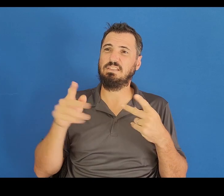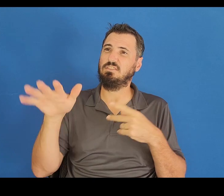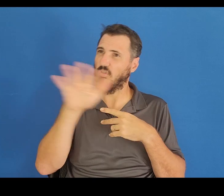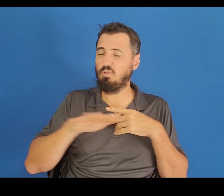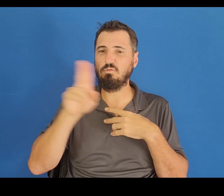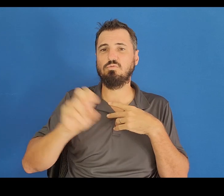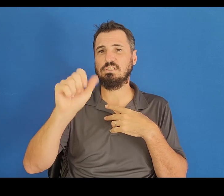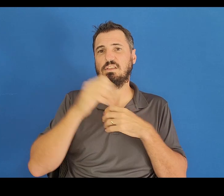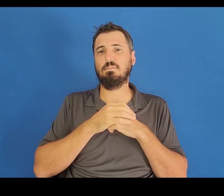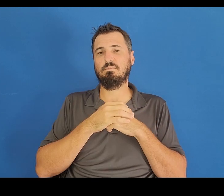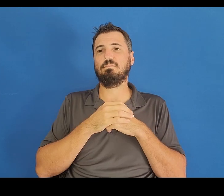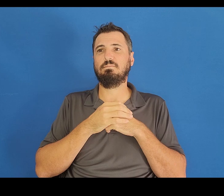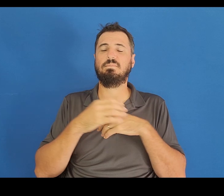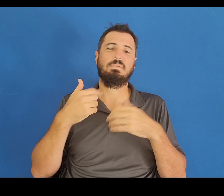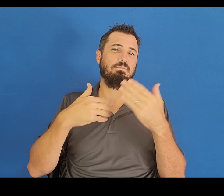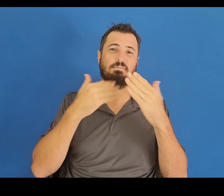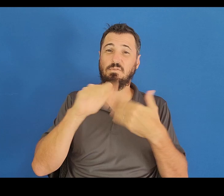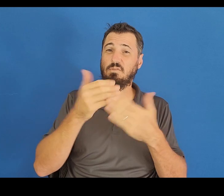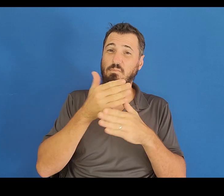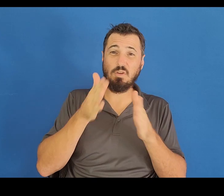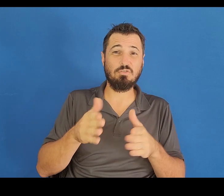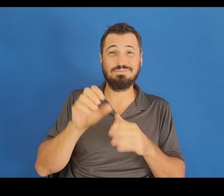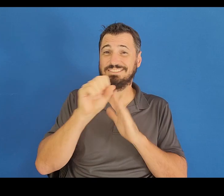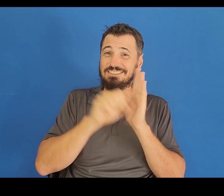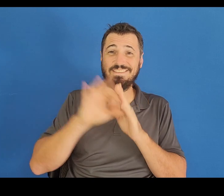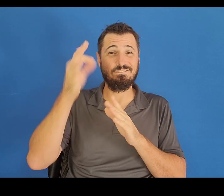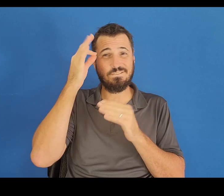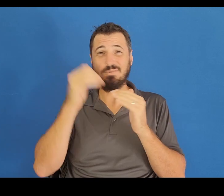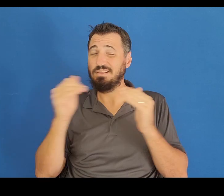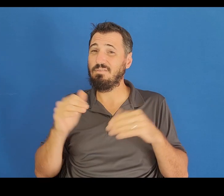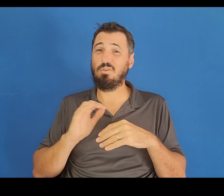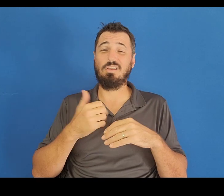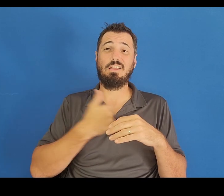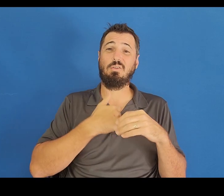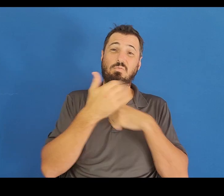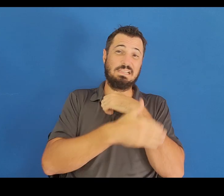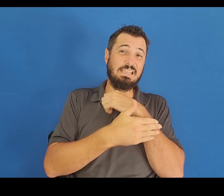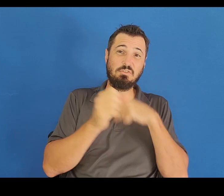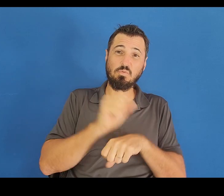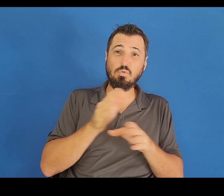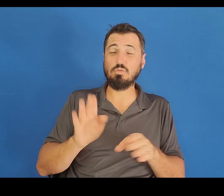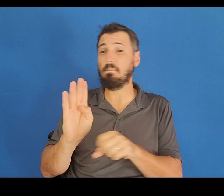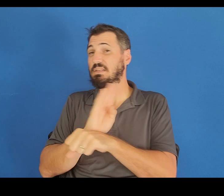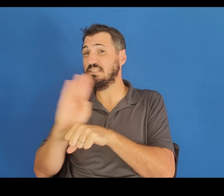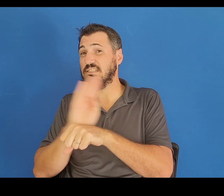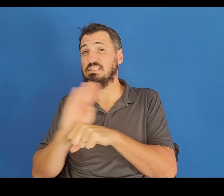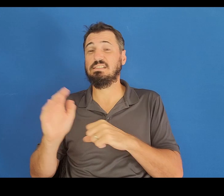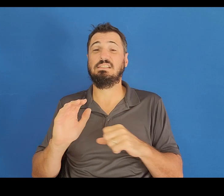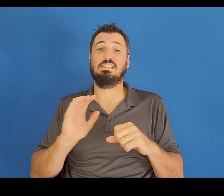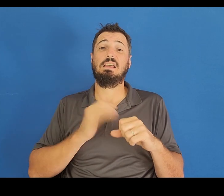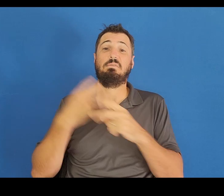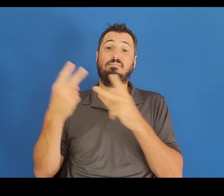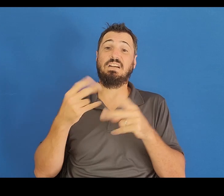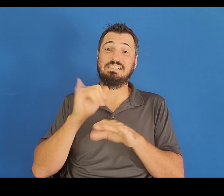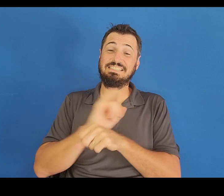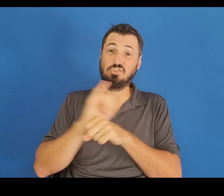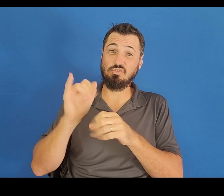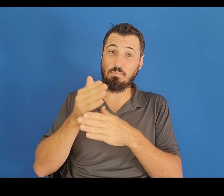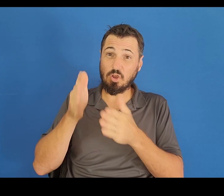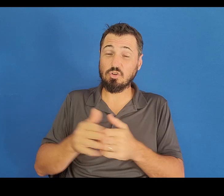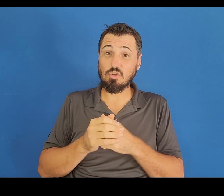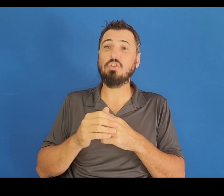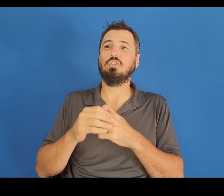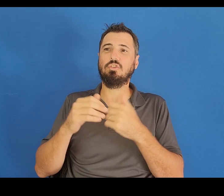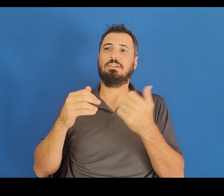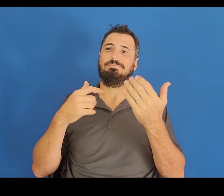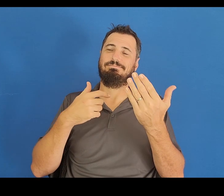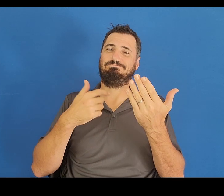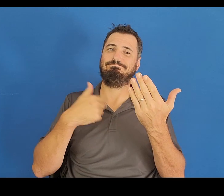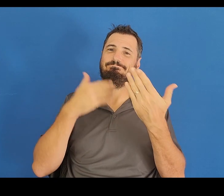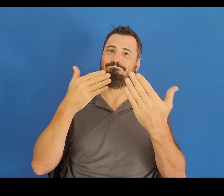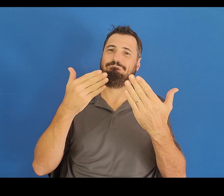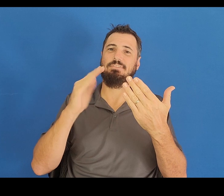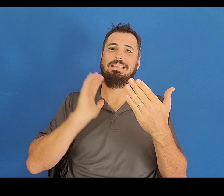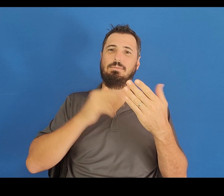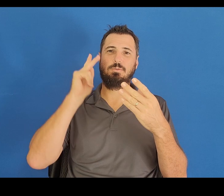United States. I’m grateful to all our partners at the state and federal levels, our own county associates, our businesses, our visitor industry partners, and most of all – our Kaua‘i people